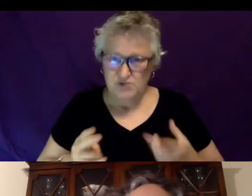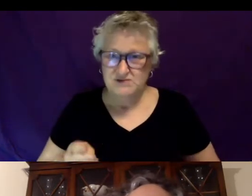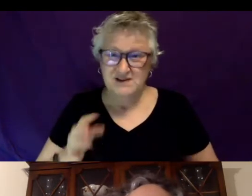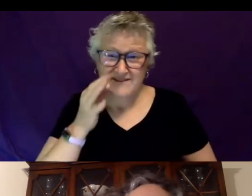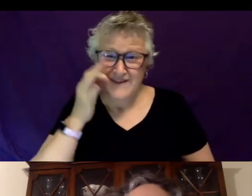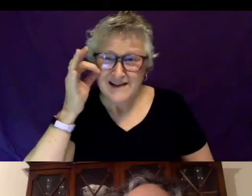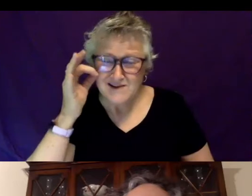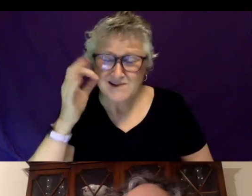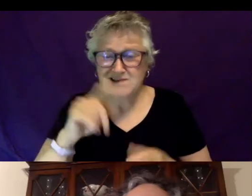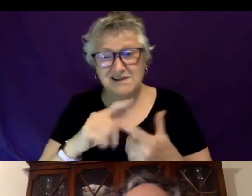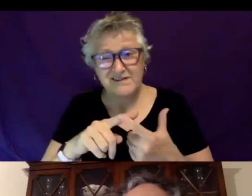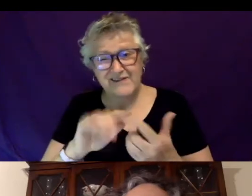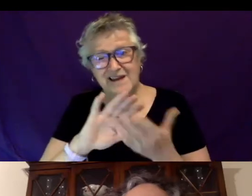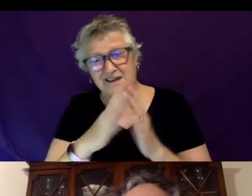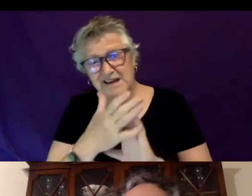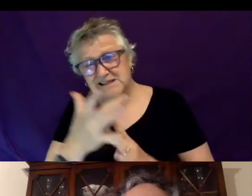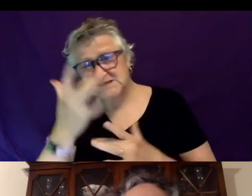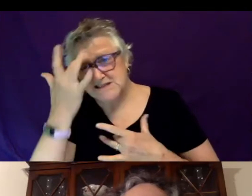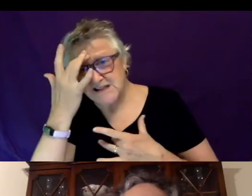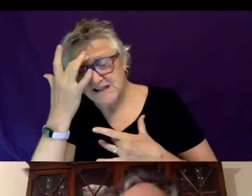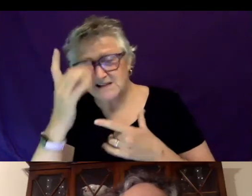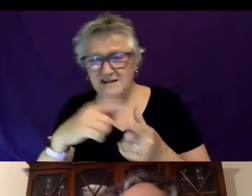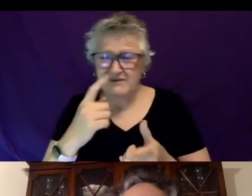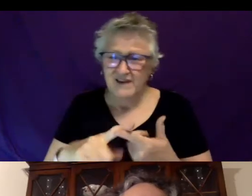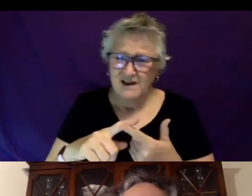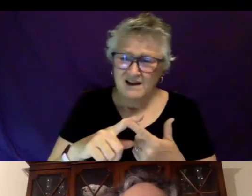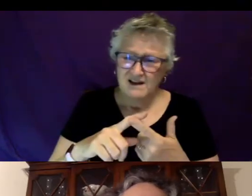and they can get sick, and it's bad. But then they keep doing it!